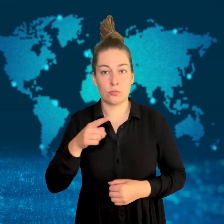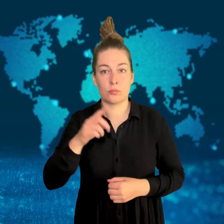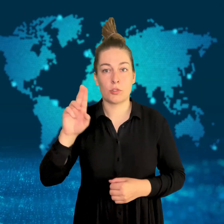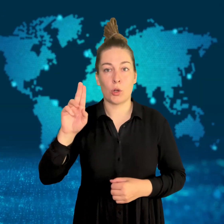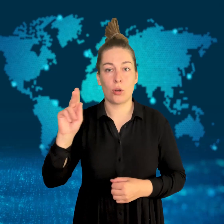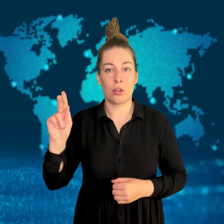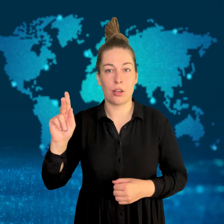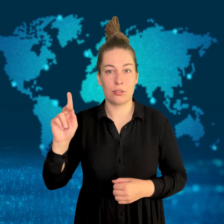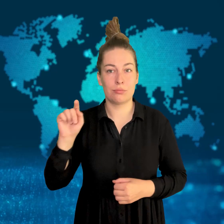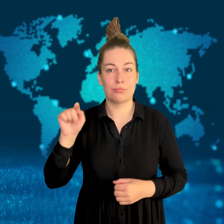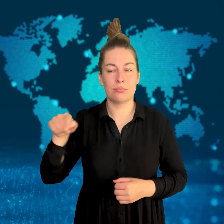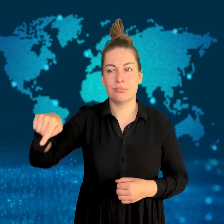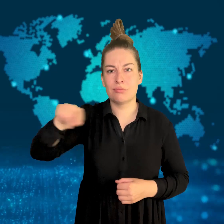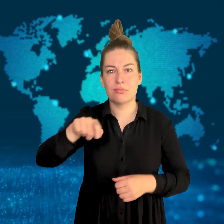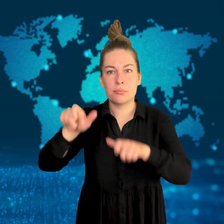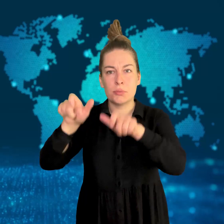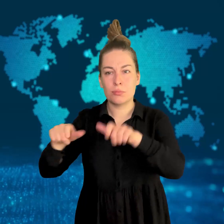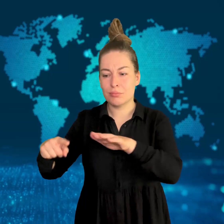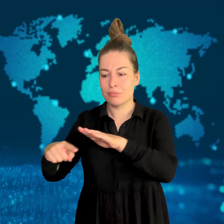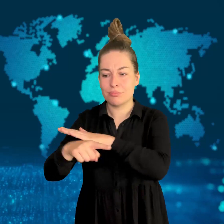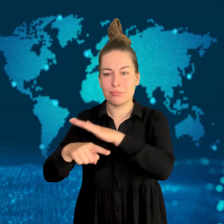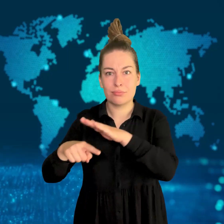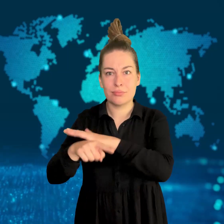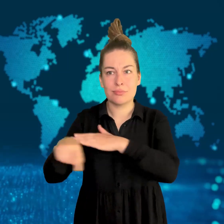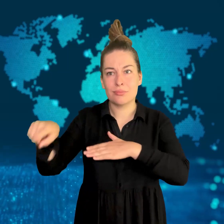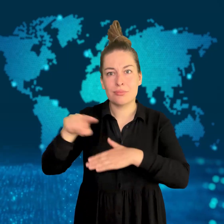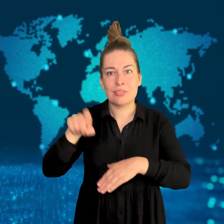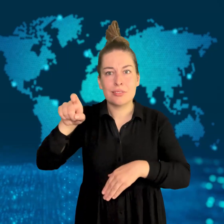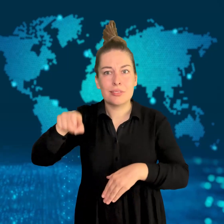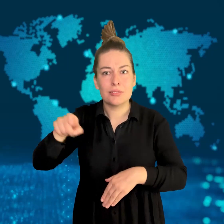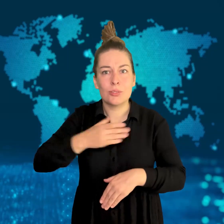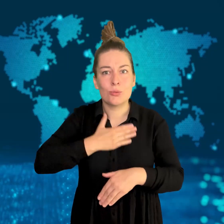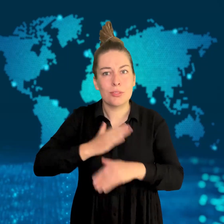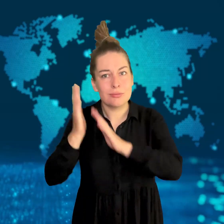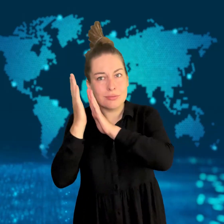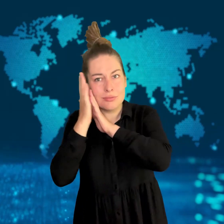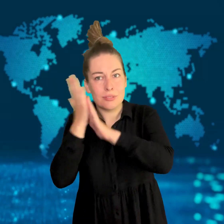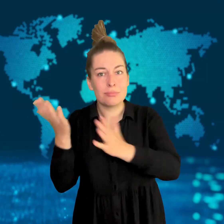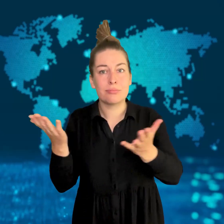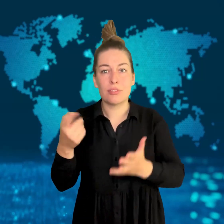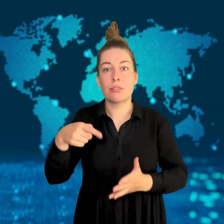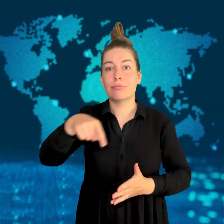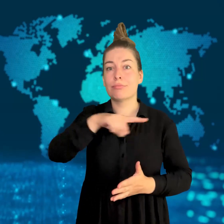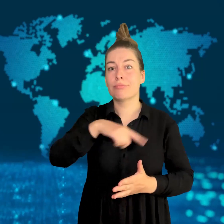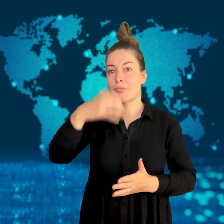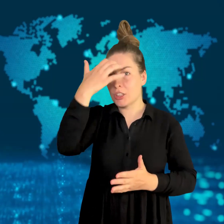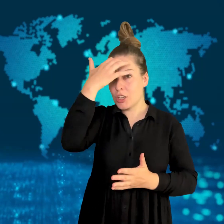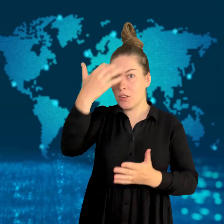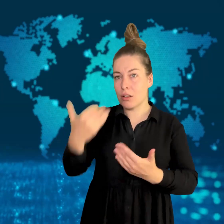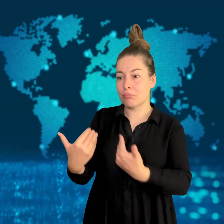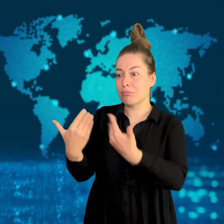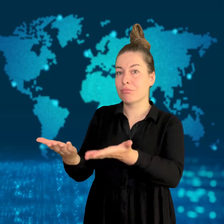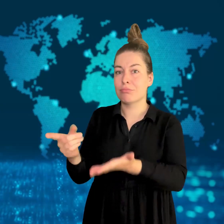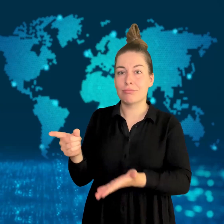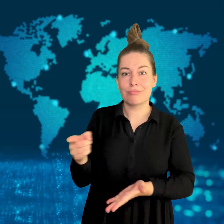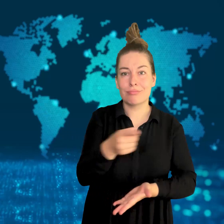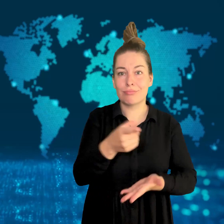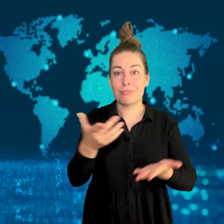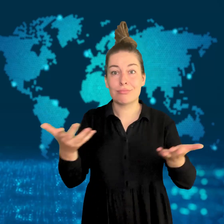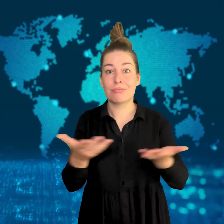[MONIKA]: A barge in the United Kingdom will house asylum-seekers despite